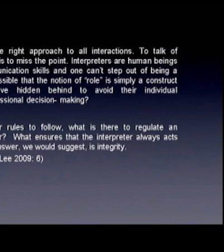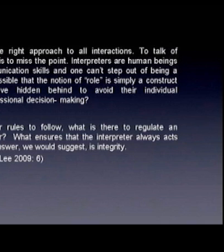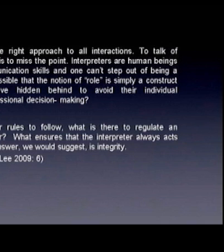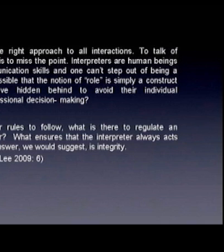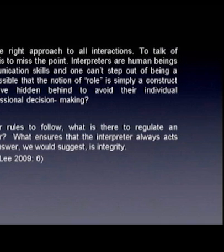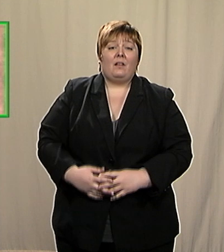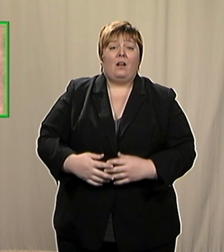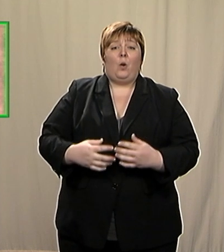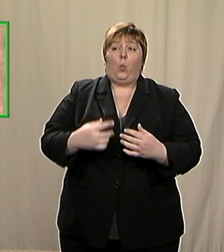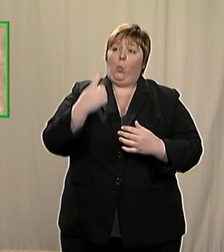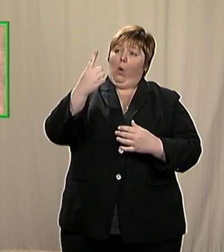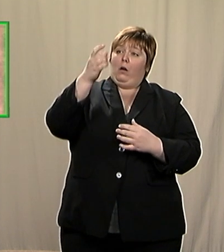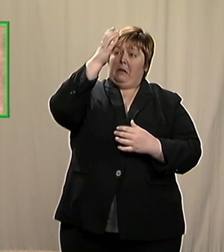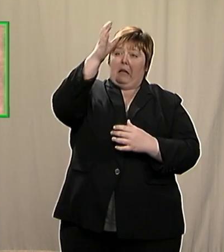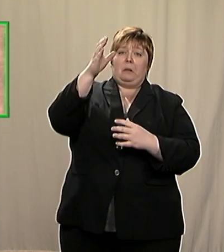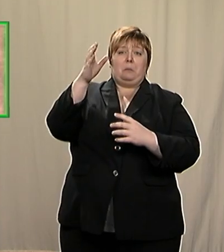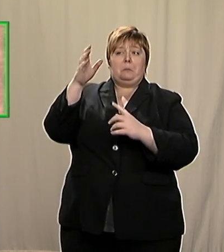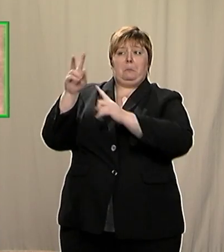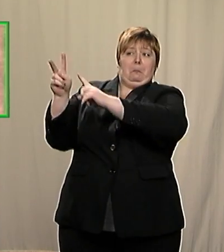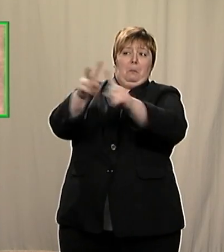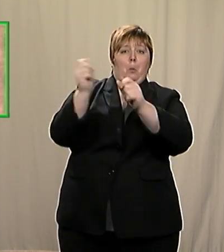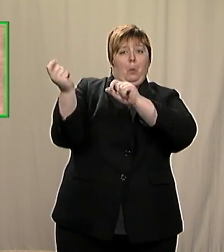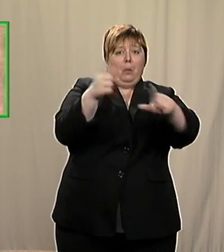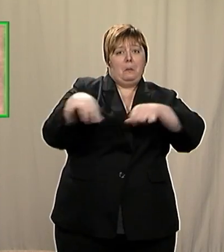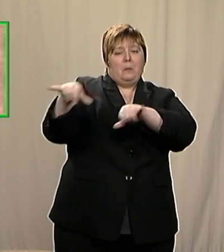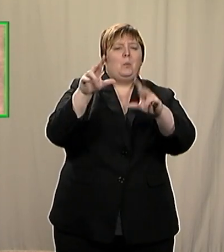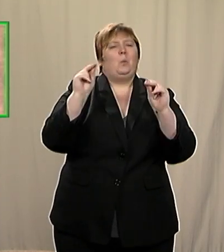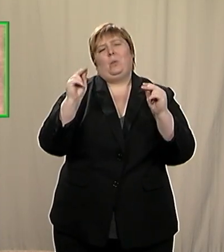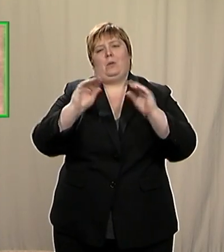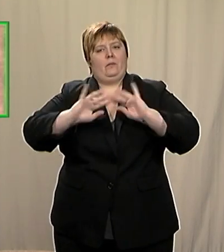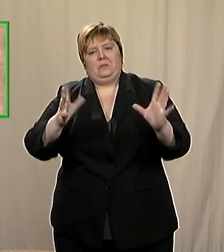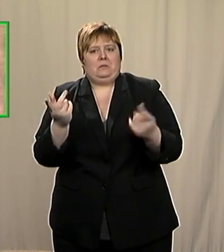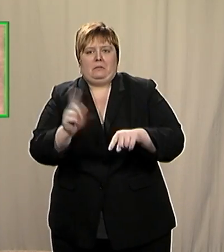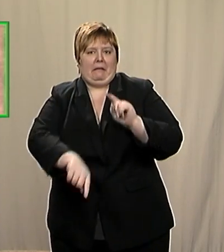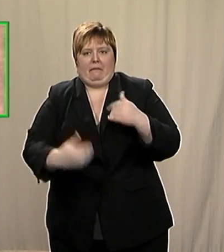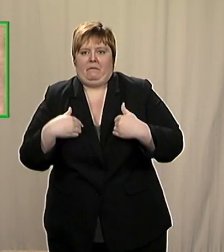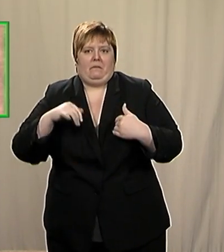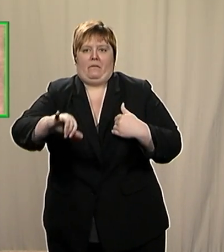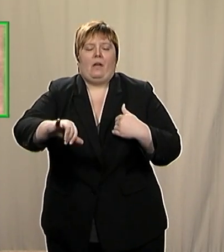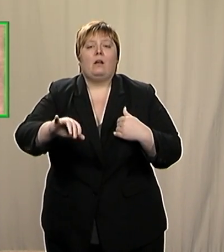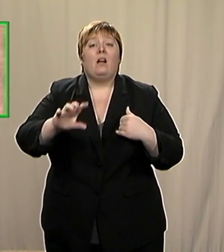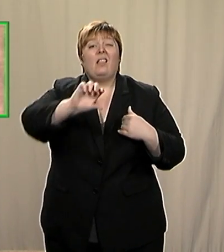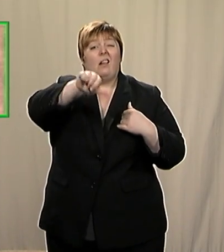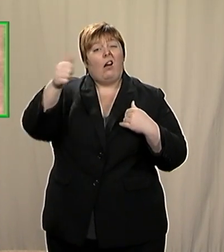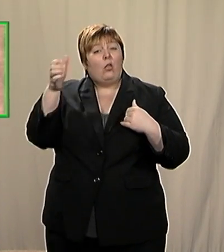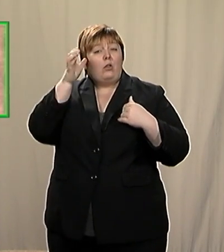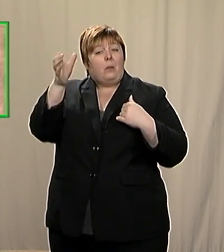So there is no one size fits all. And that's obviously very clear. The other idea that's been problematic